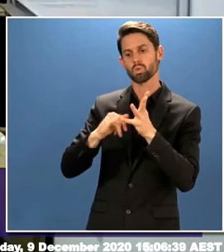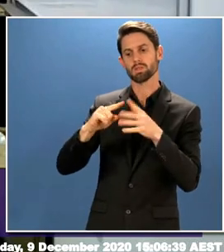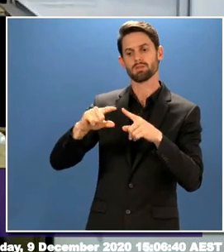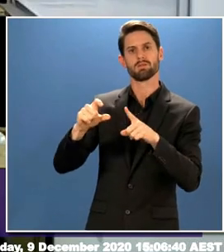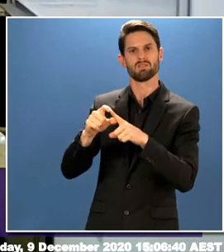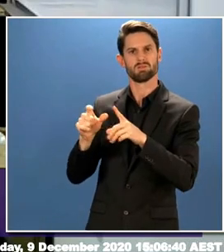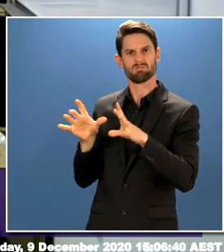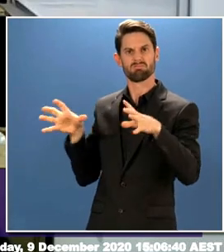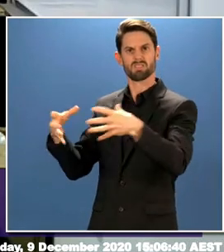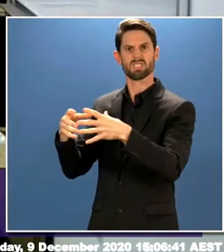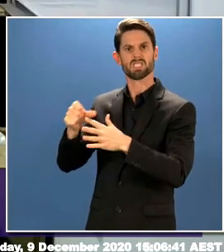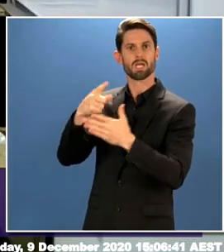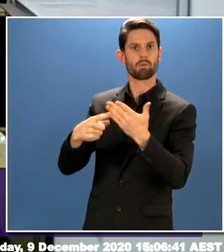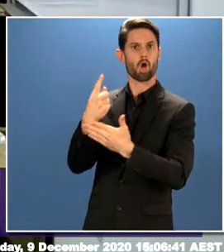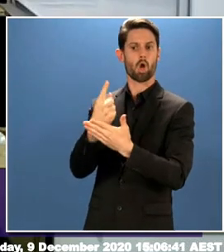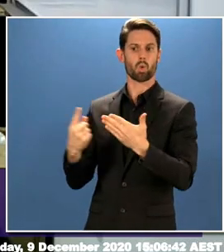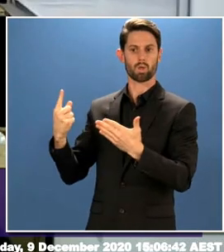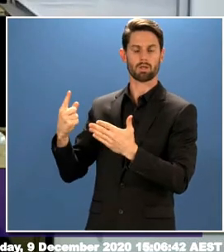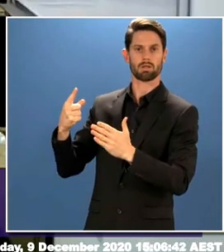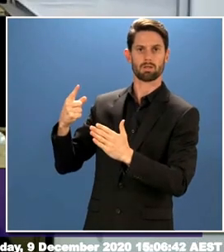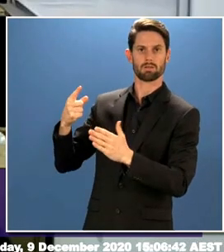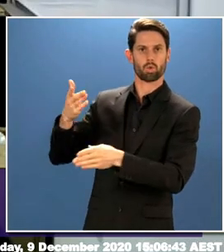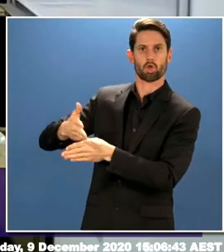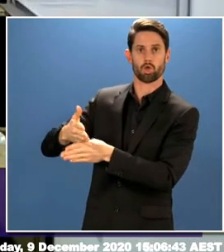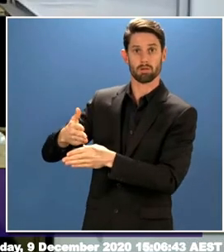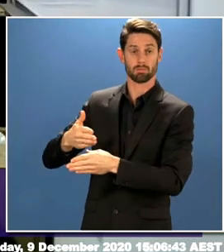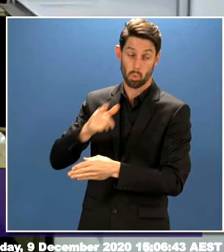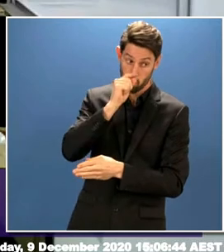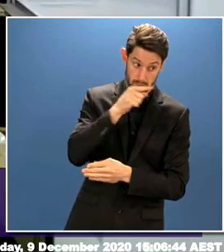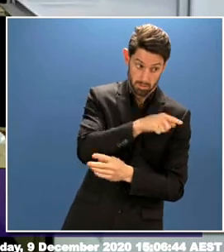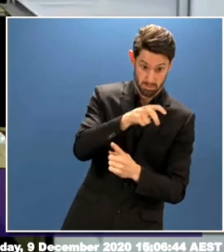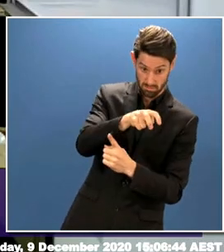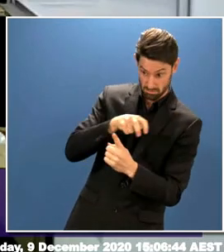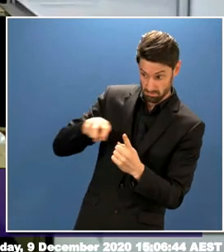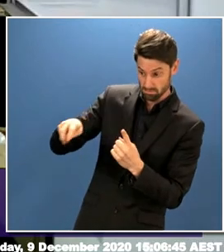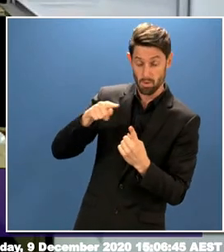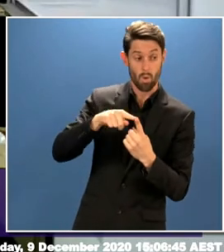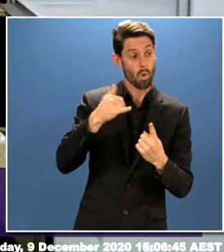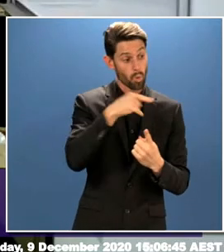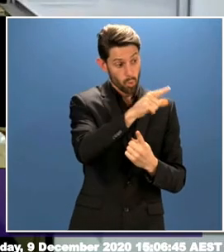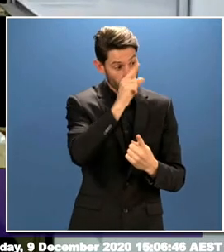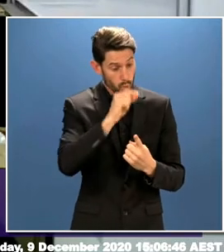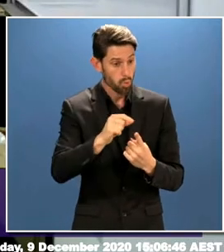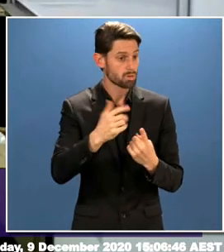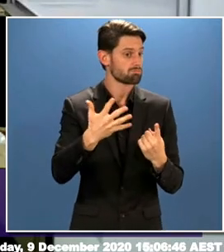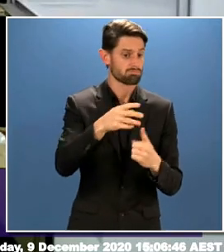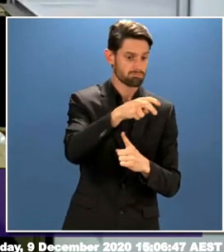but it may also take the young person into a system, a series of systems